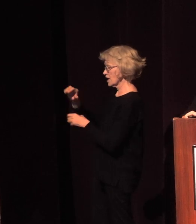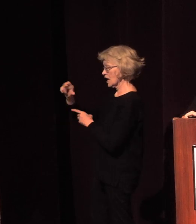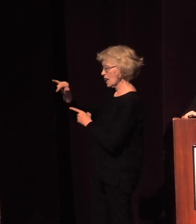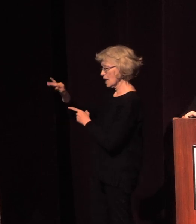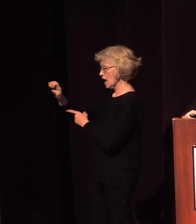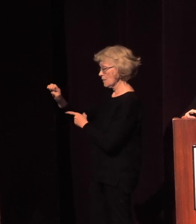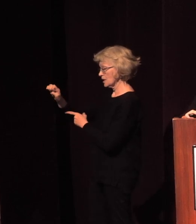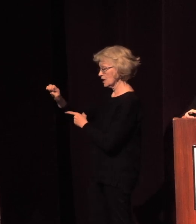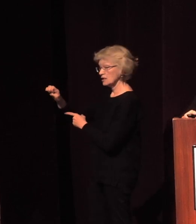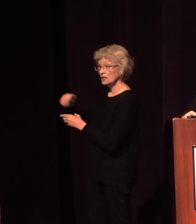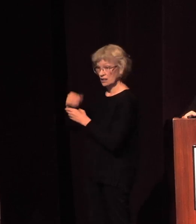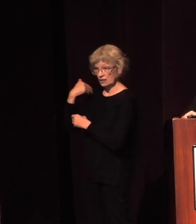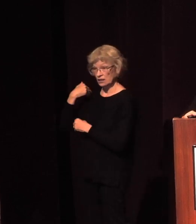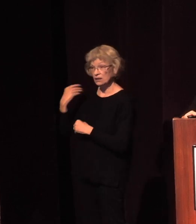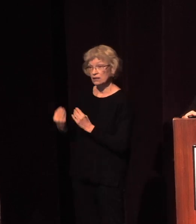our responses to the climate